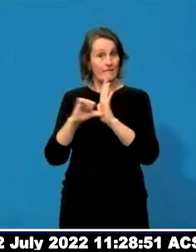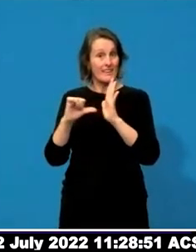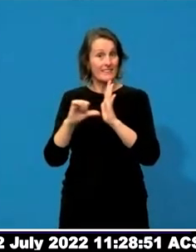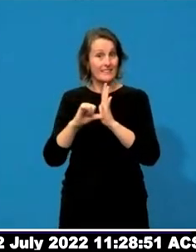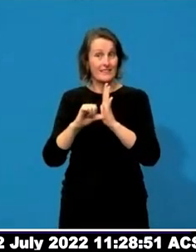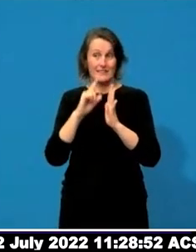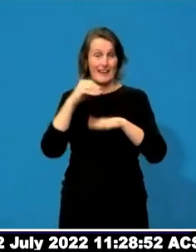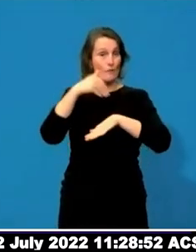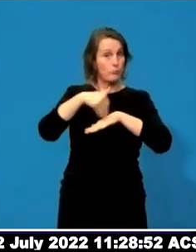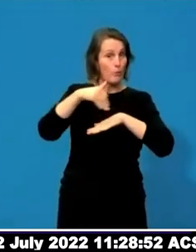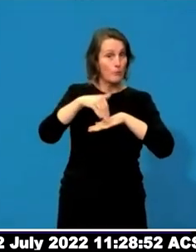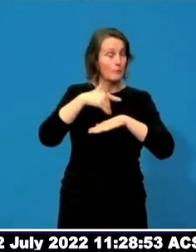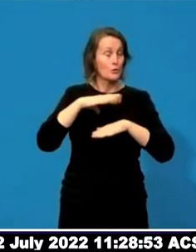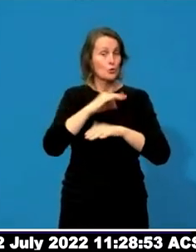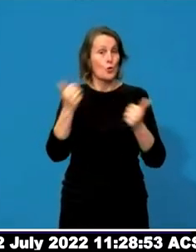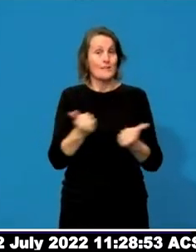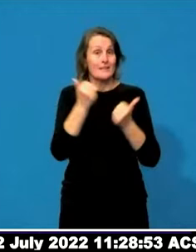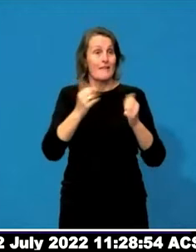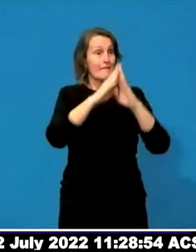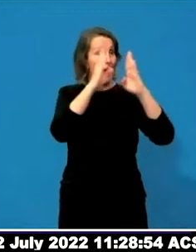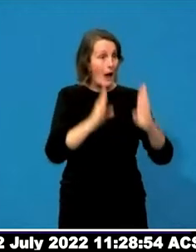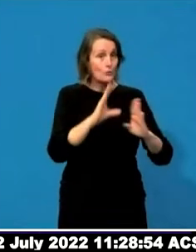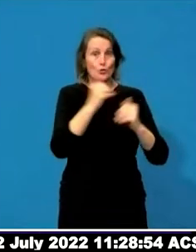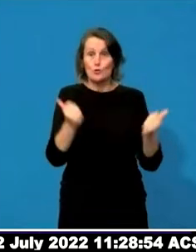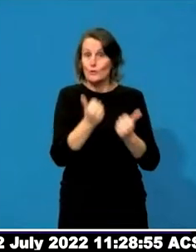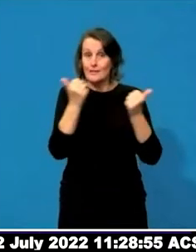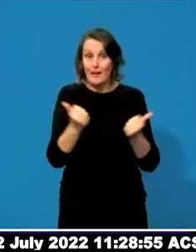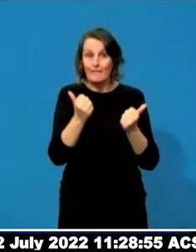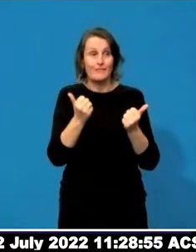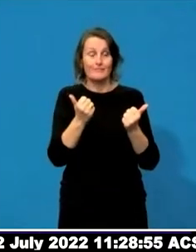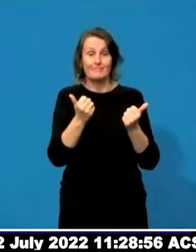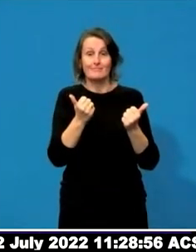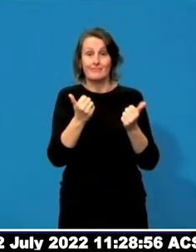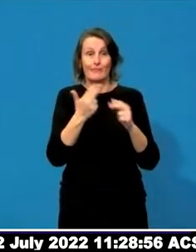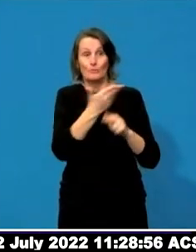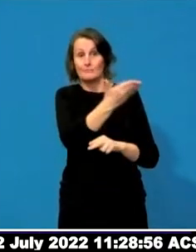and supported accommodation market." Paragraph 78: